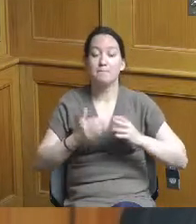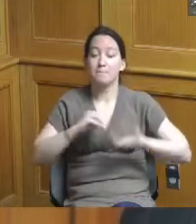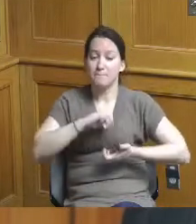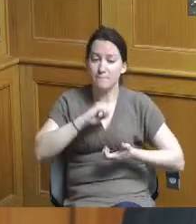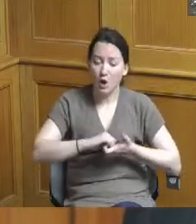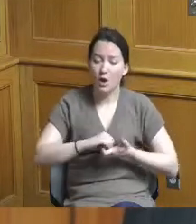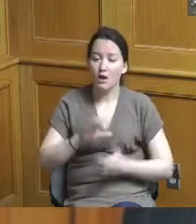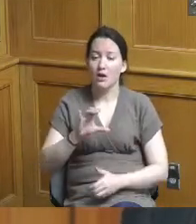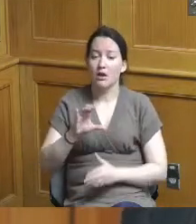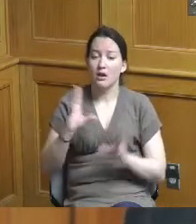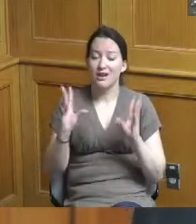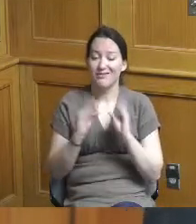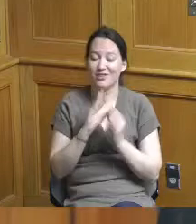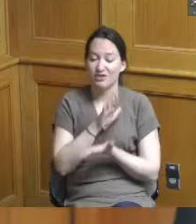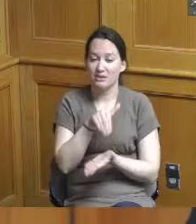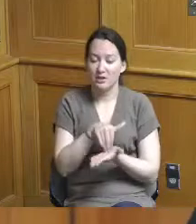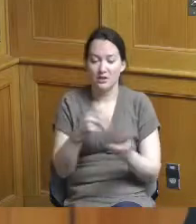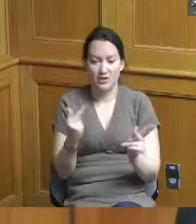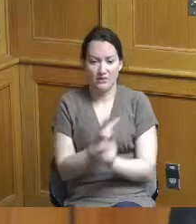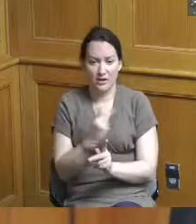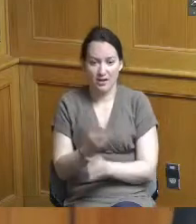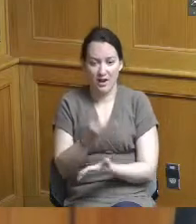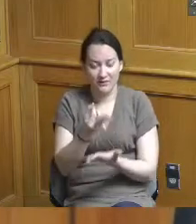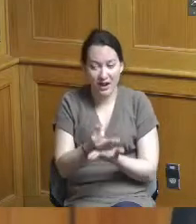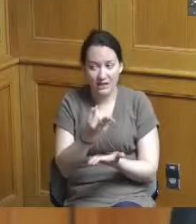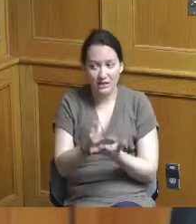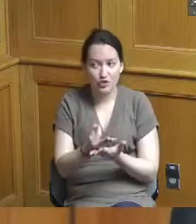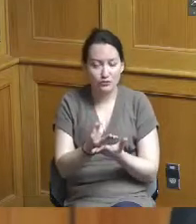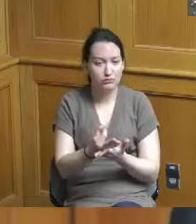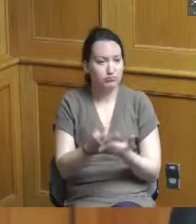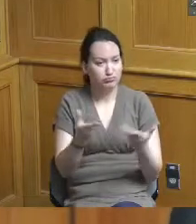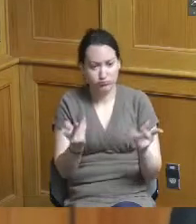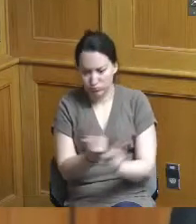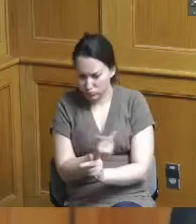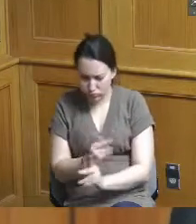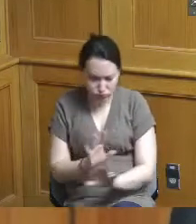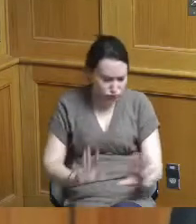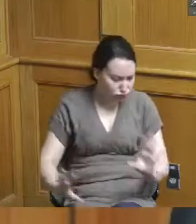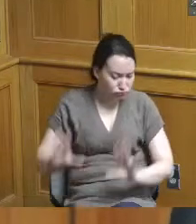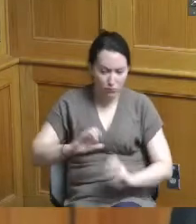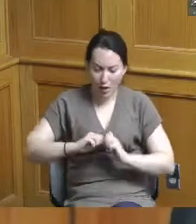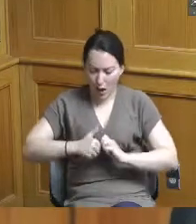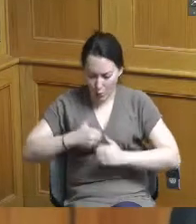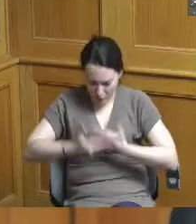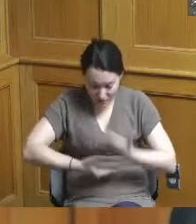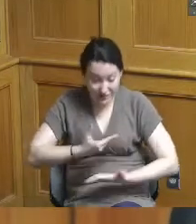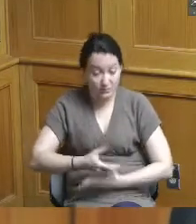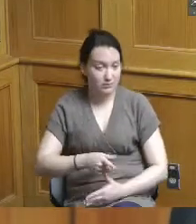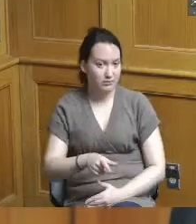to figure out the financial stack and how we are going where this it's going to have to be phased